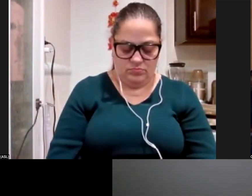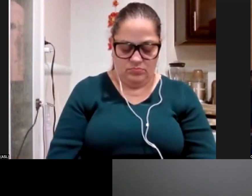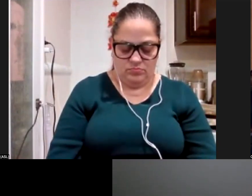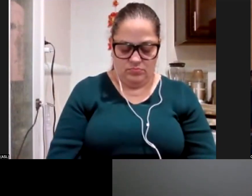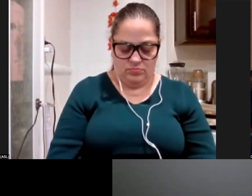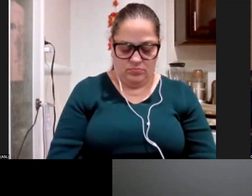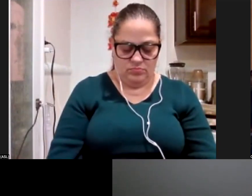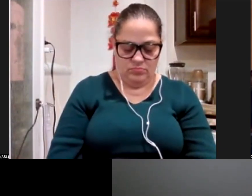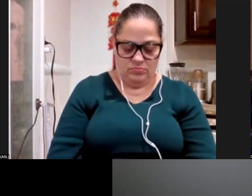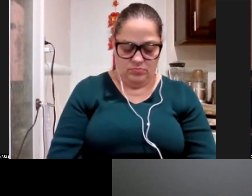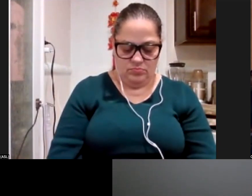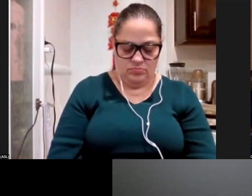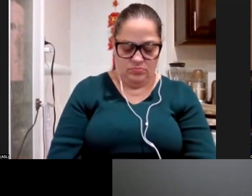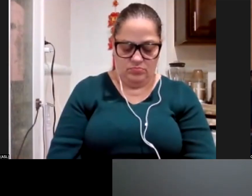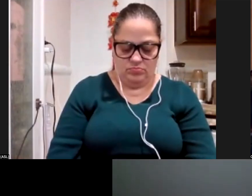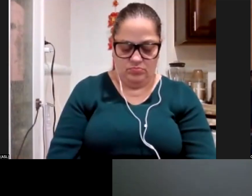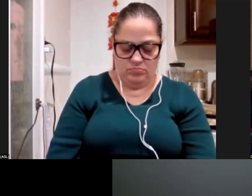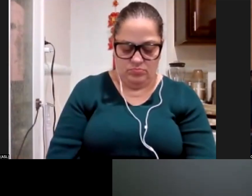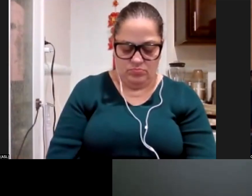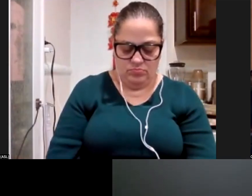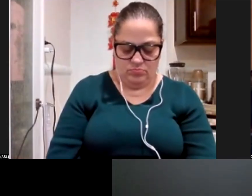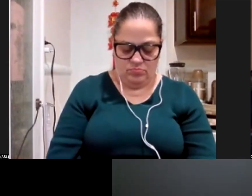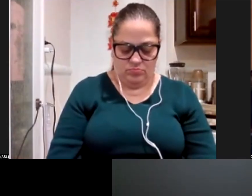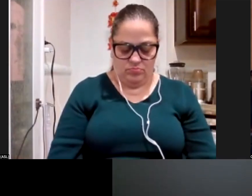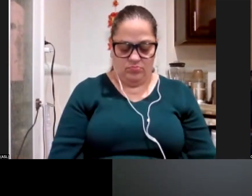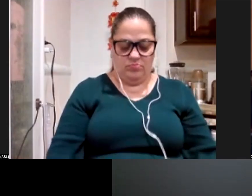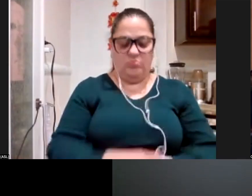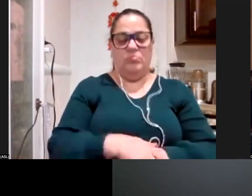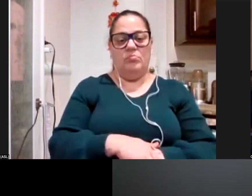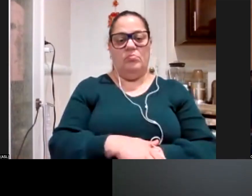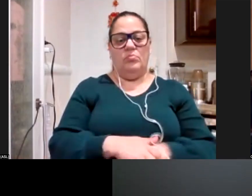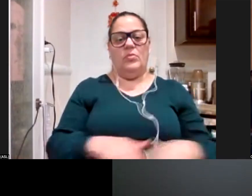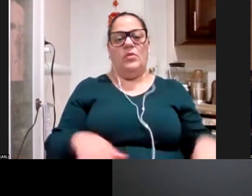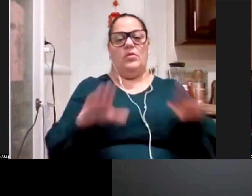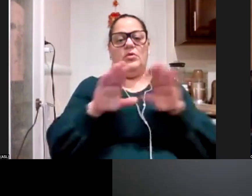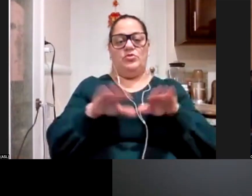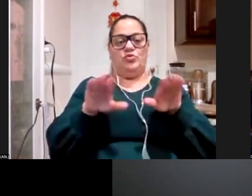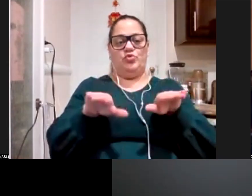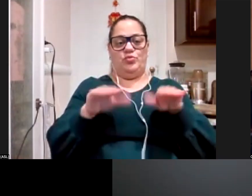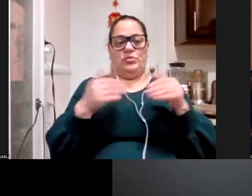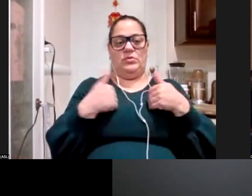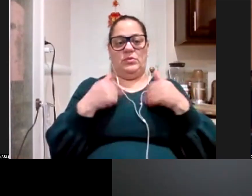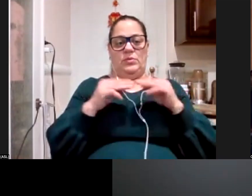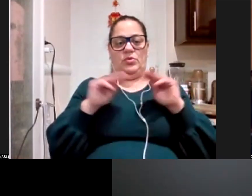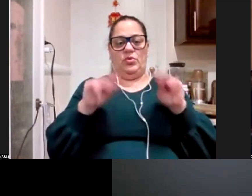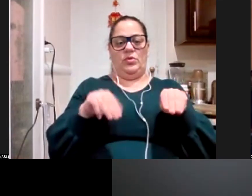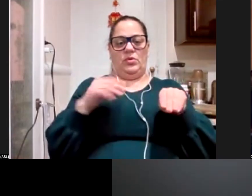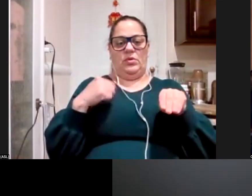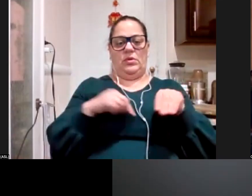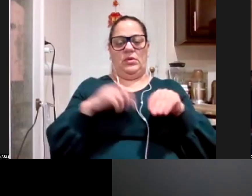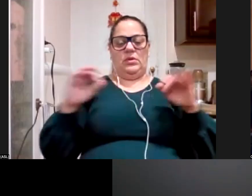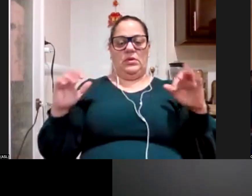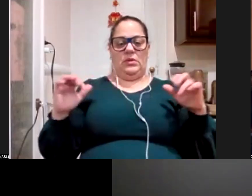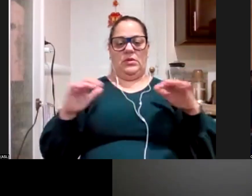Island Children's Museum, they did um get some of the items that we had either in the collection or